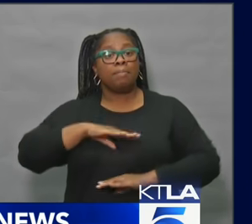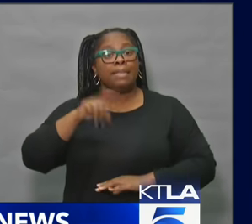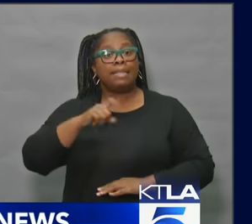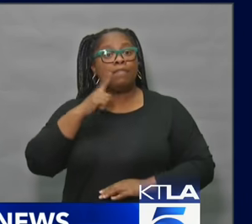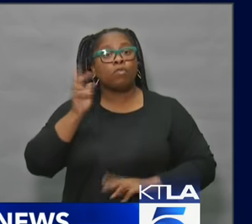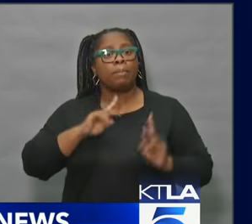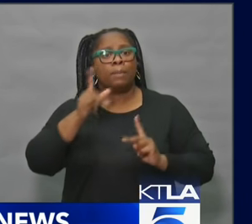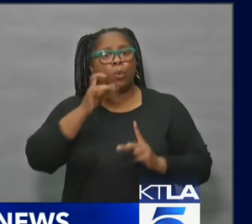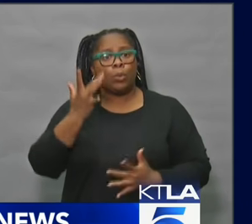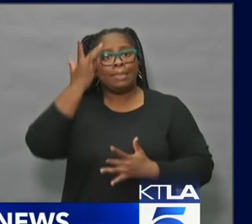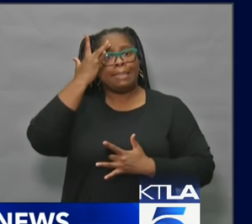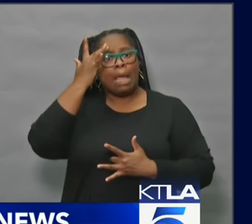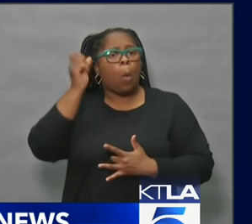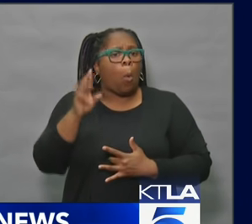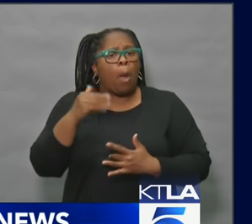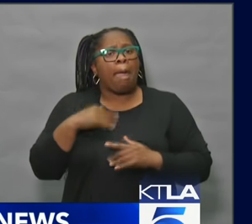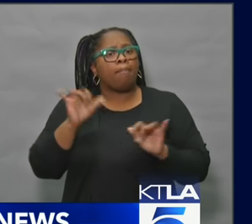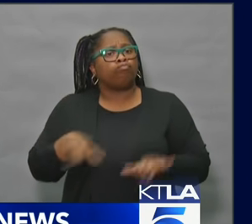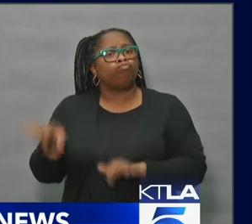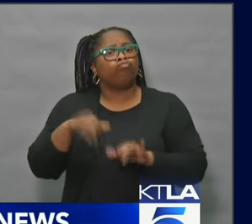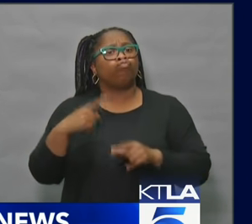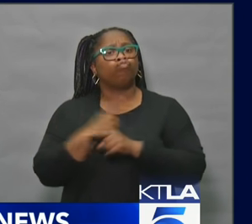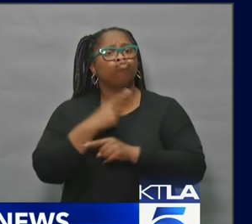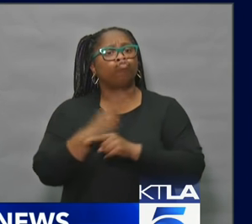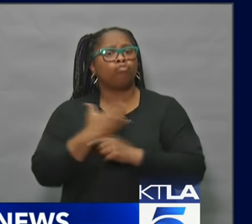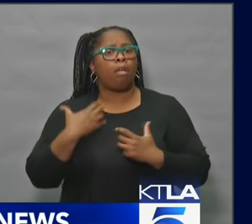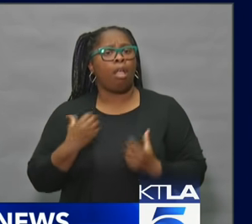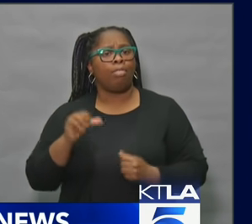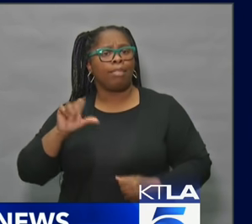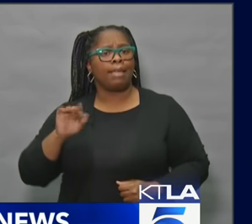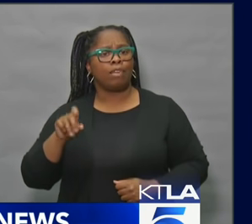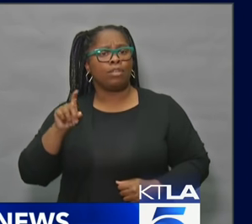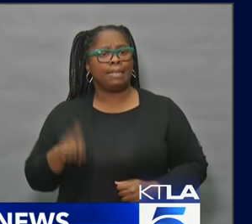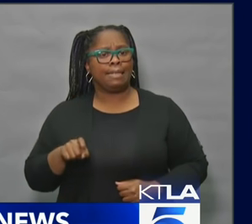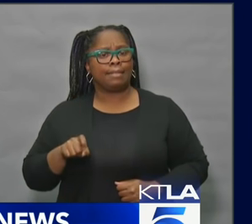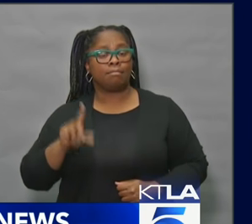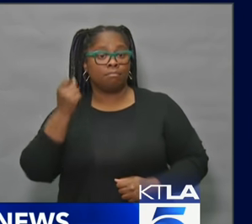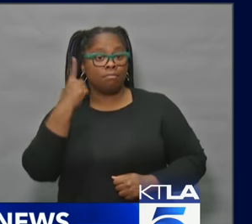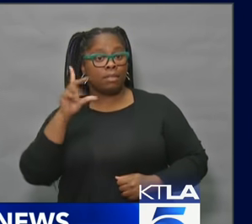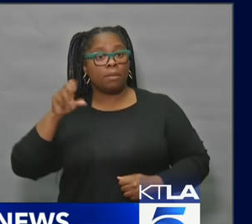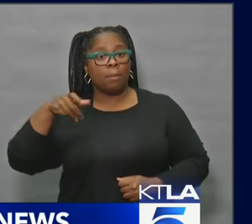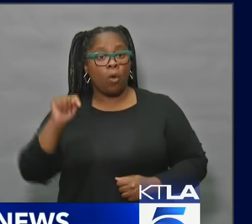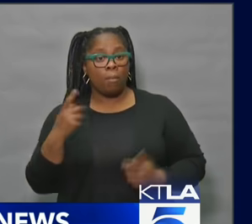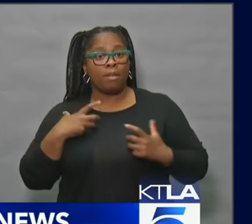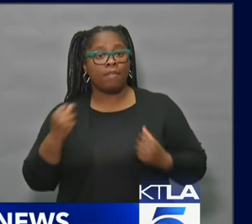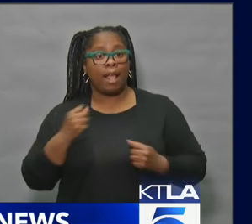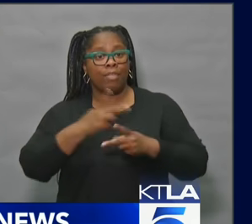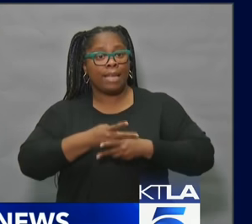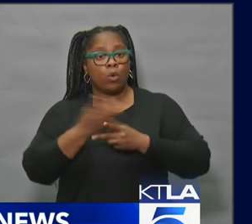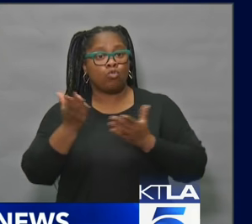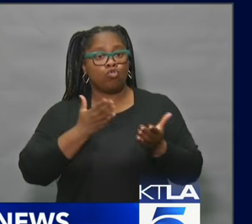BEGIN TO LIVE FOR US. IS THE PEOPLE WHO ARE SICK AND THOSE WHO HAVE STANDARD HEALTH CARE